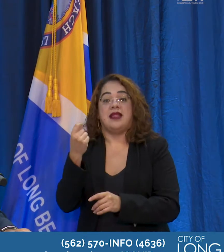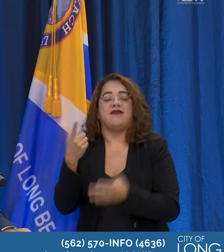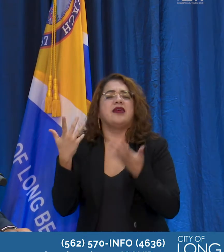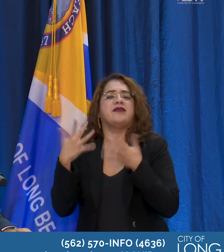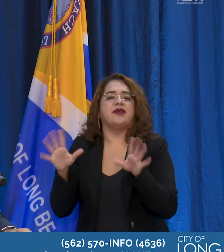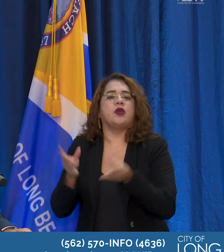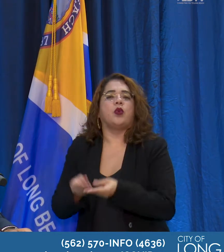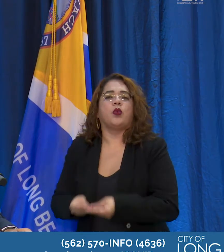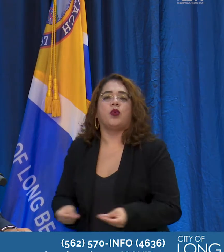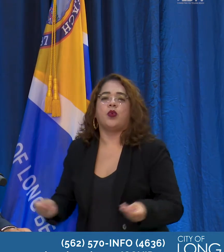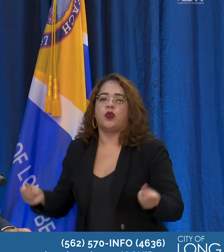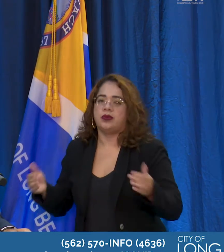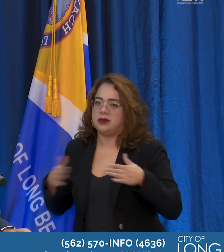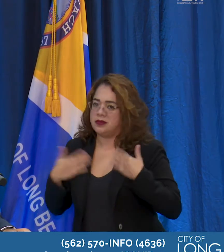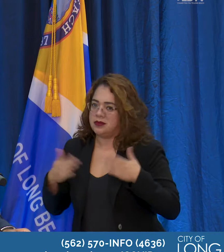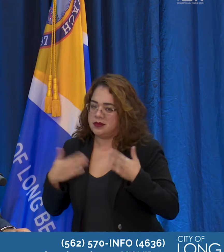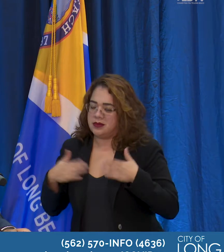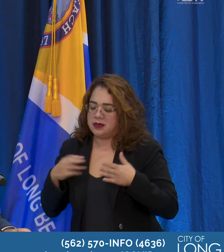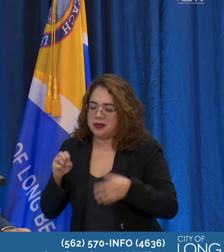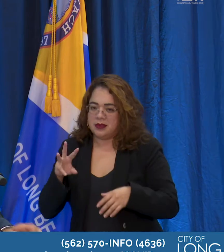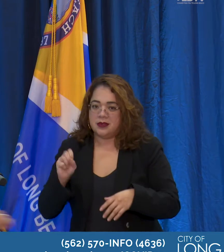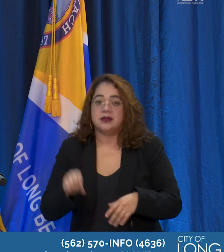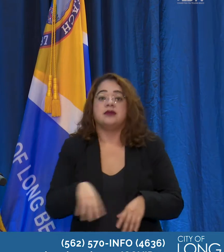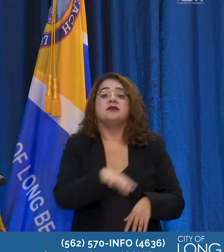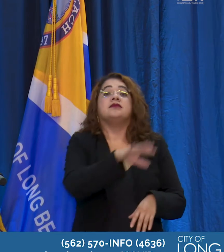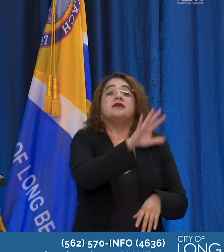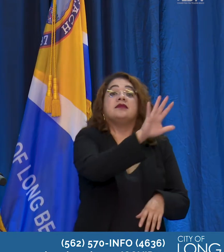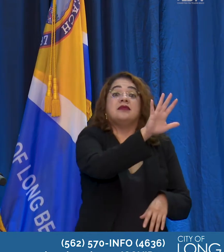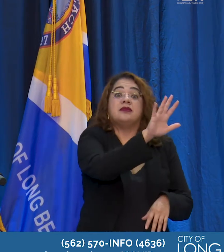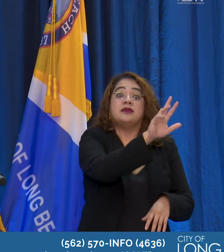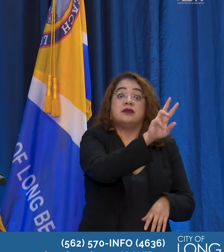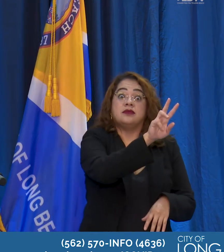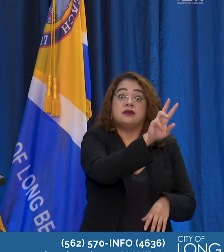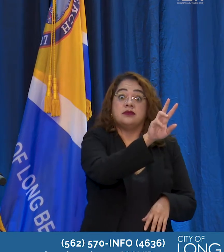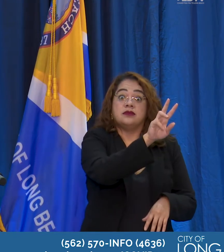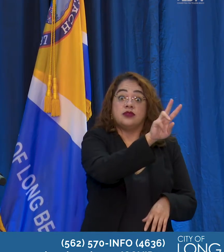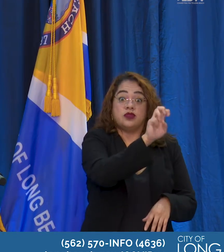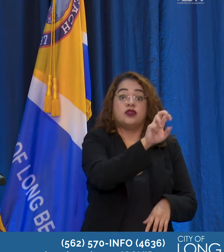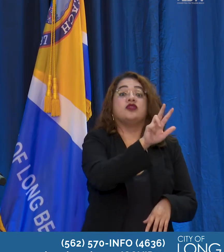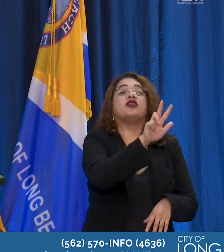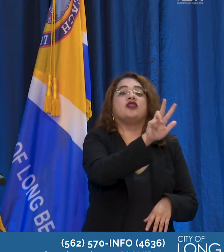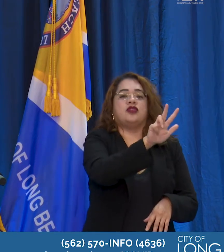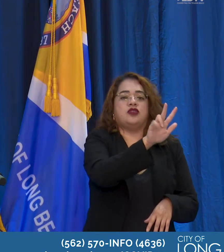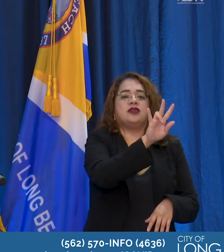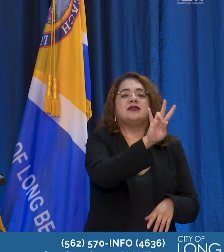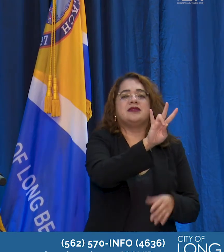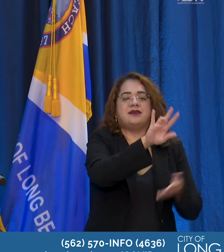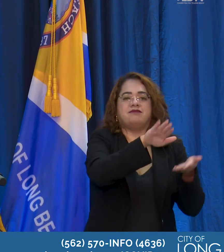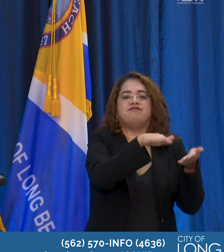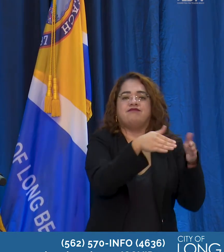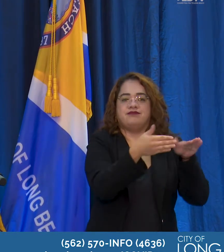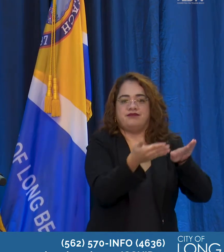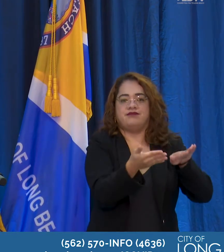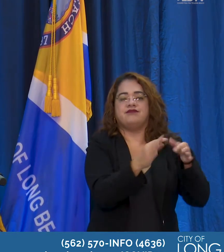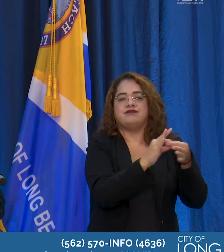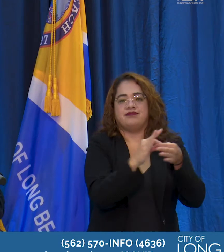We have lost 237 residents to COVID-19. Every single one of them of course is someone that's mattered, whose life